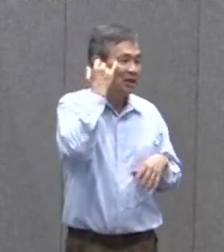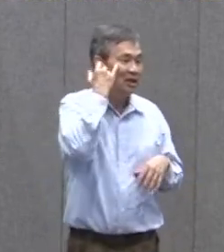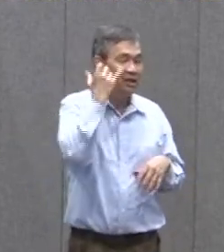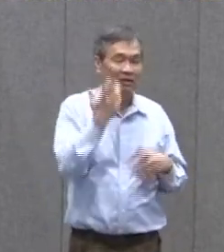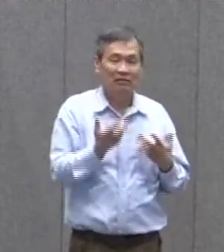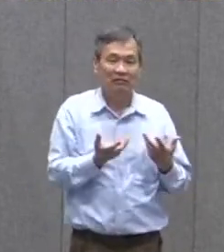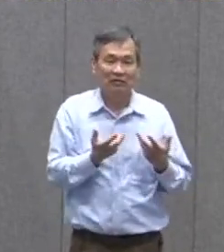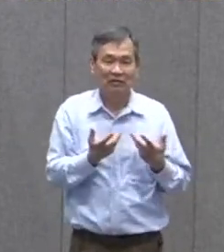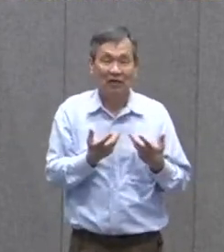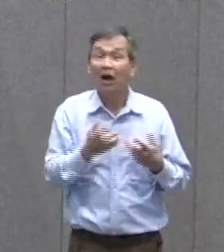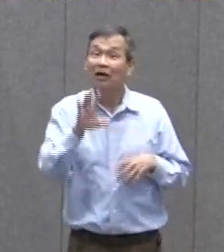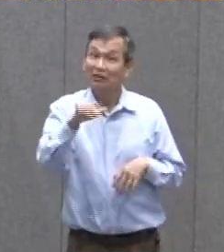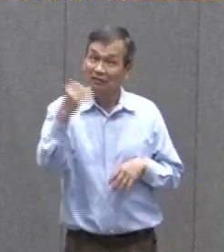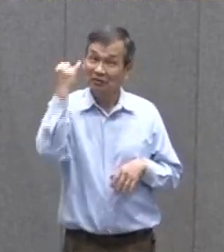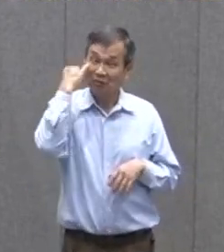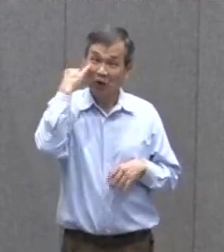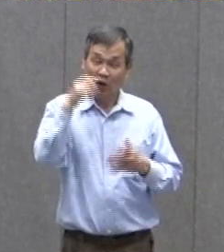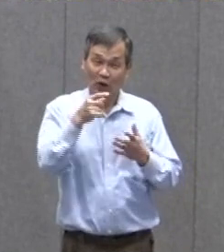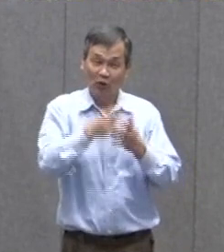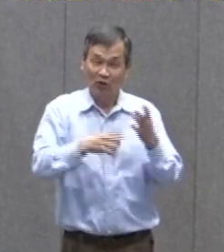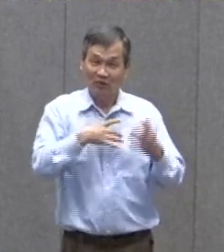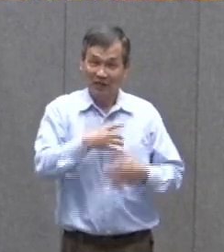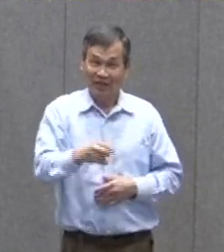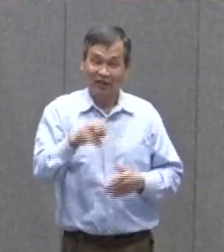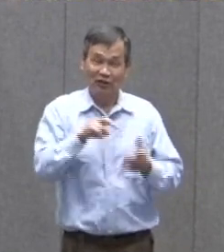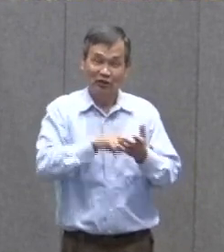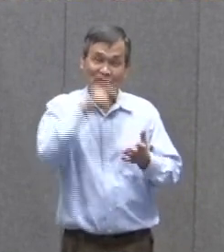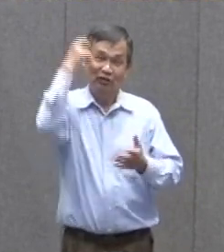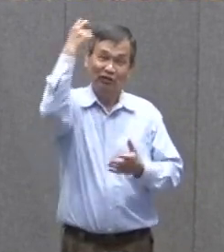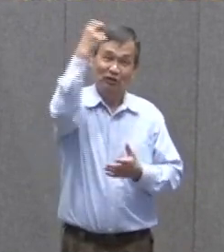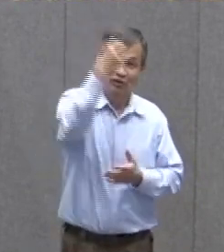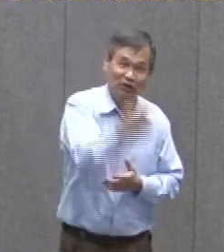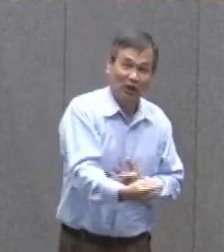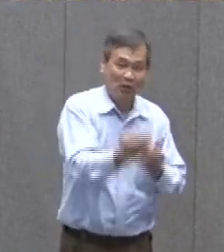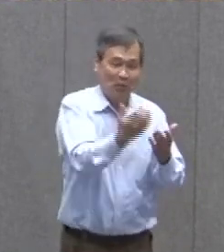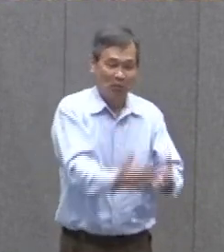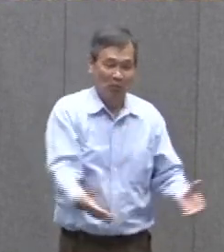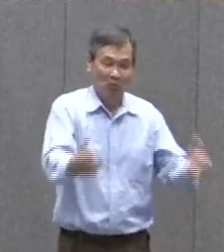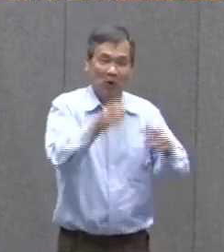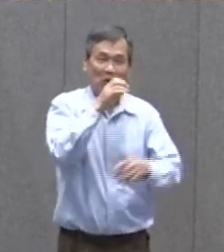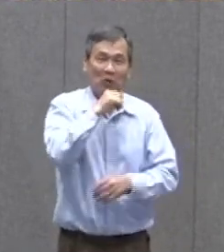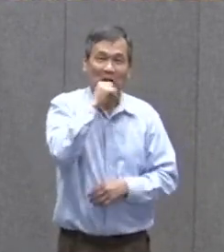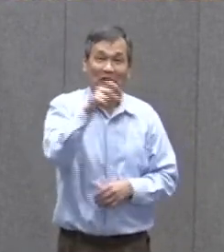into a big bowl of ice cream. What would that feel like?